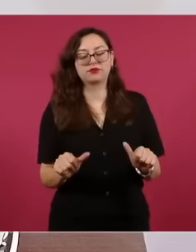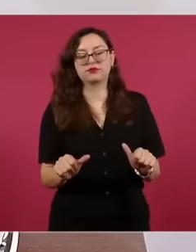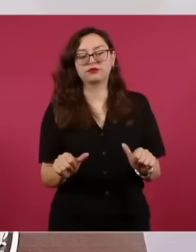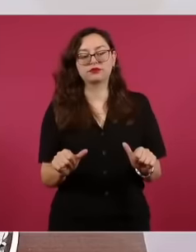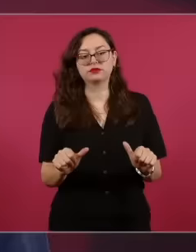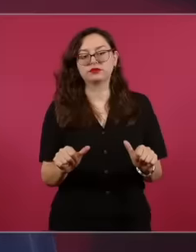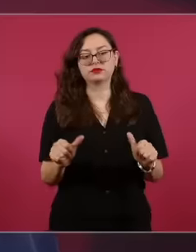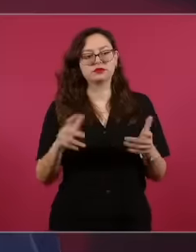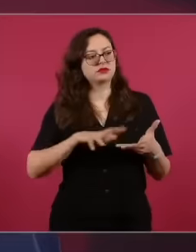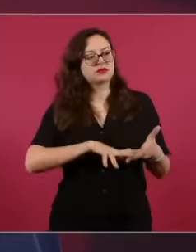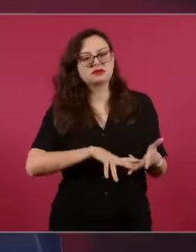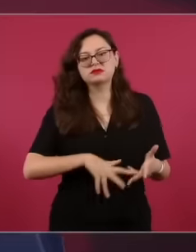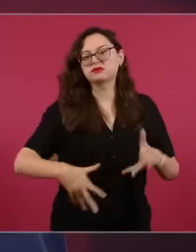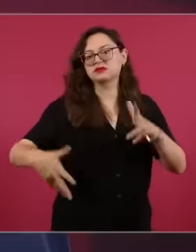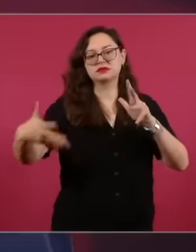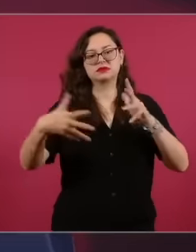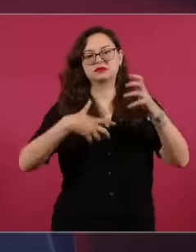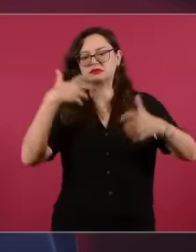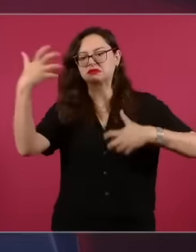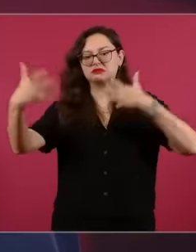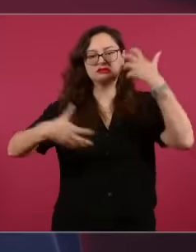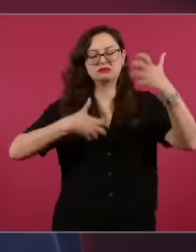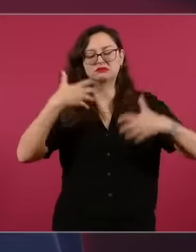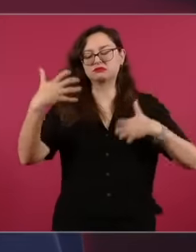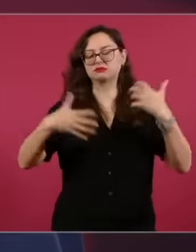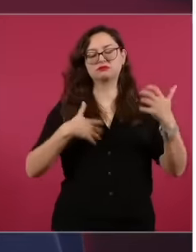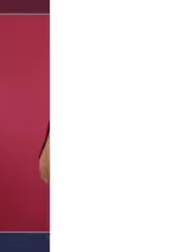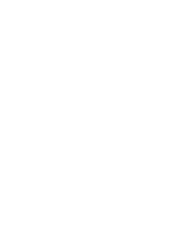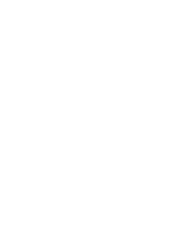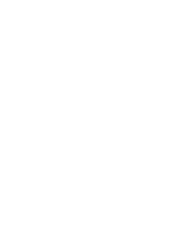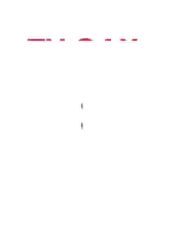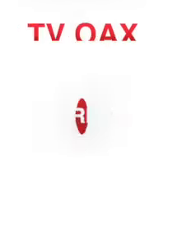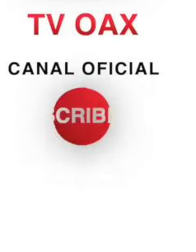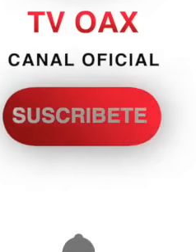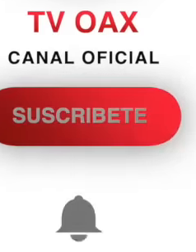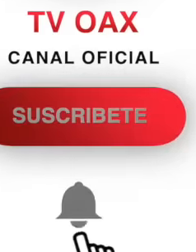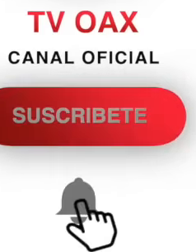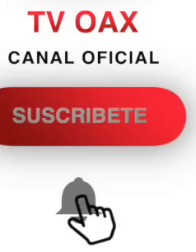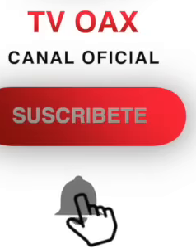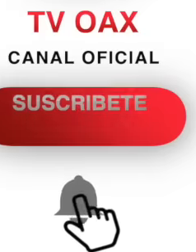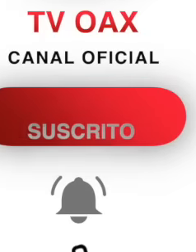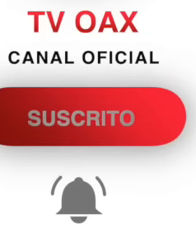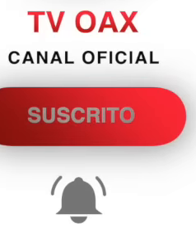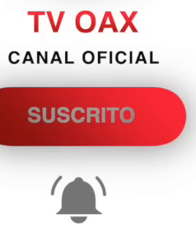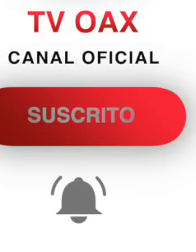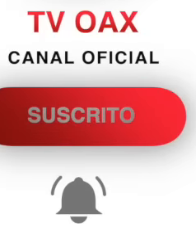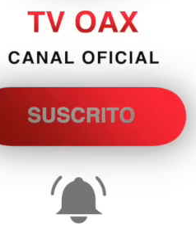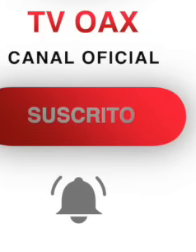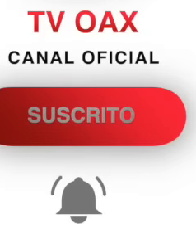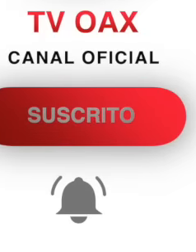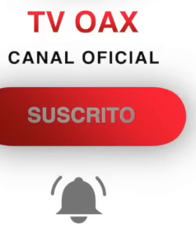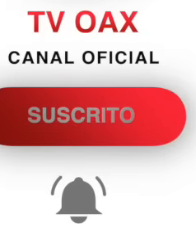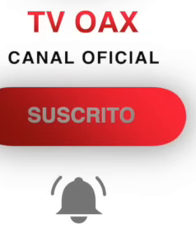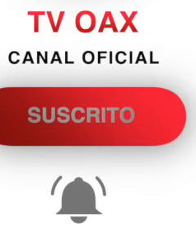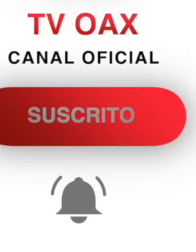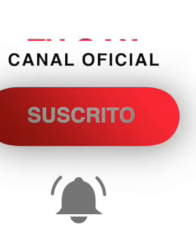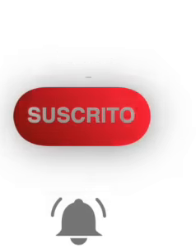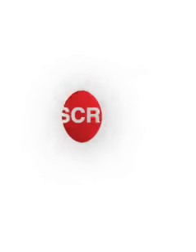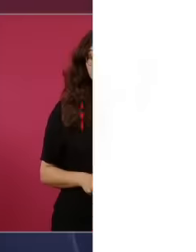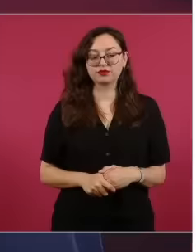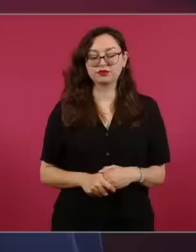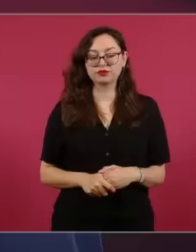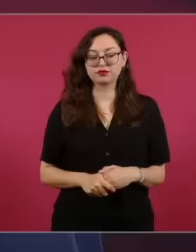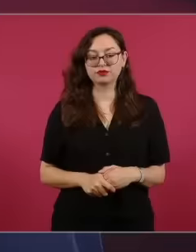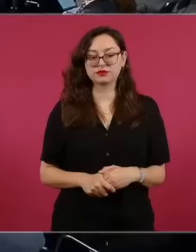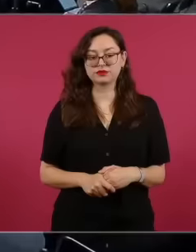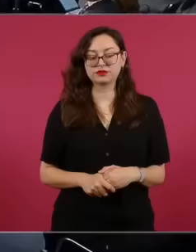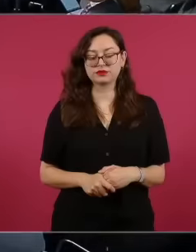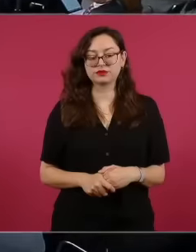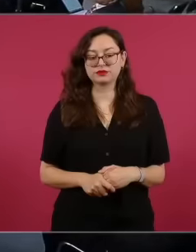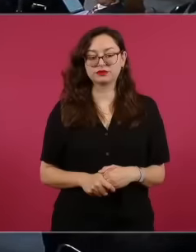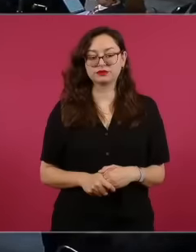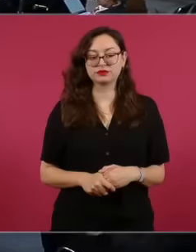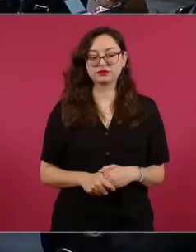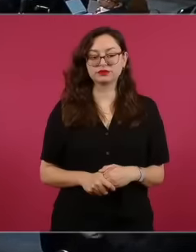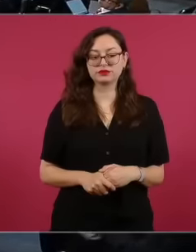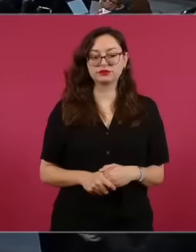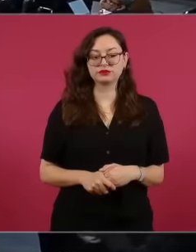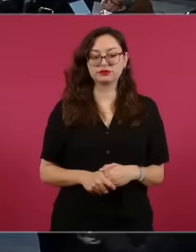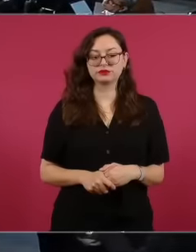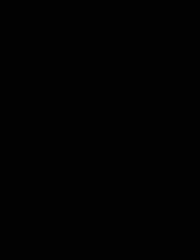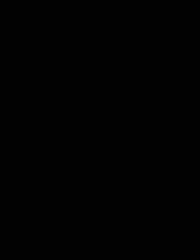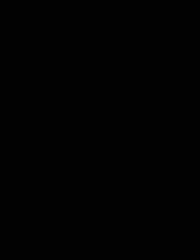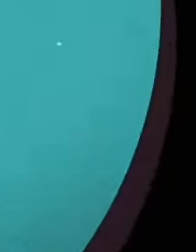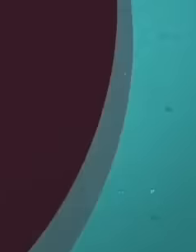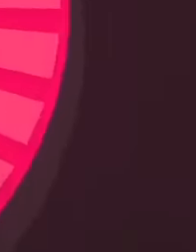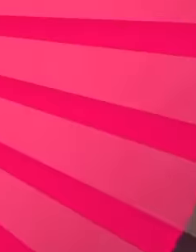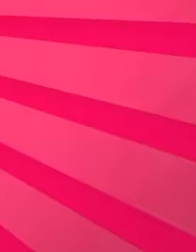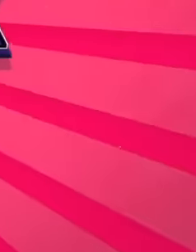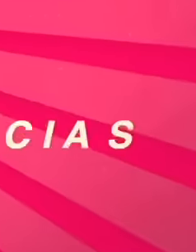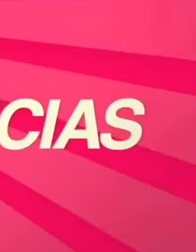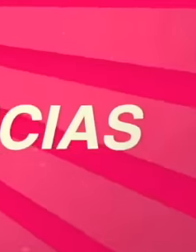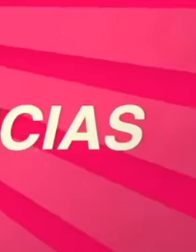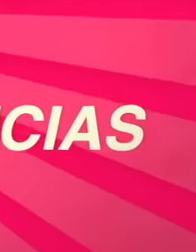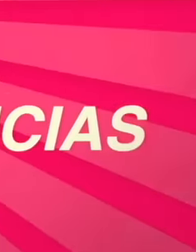violence. Congratulations.